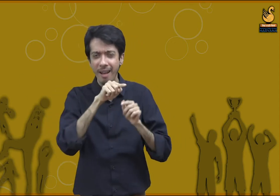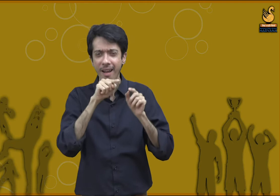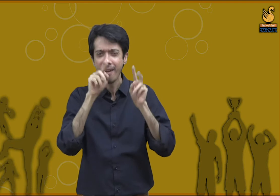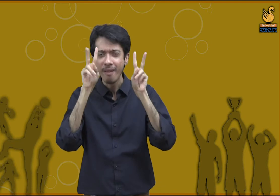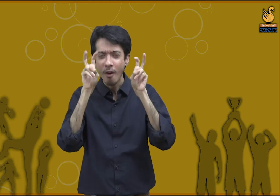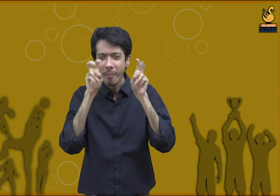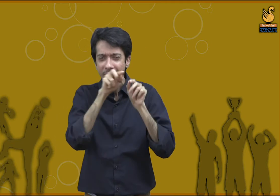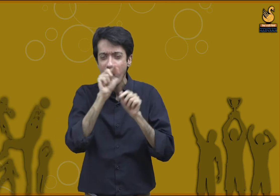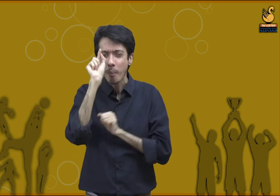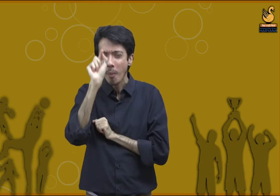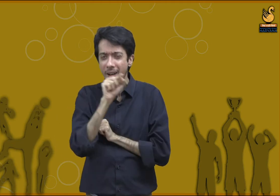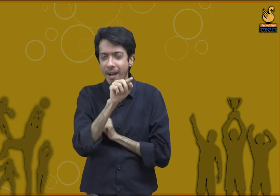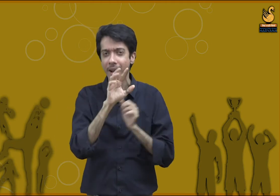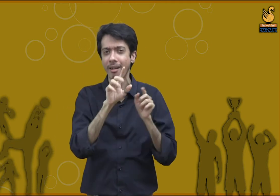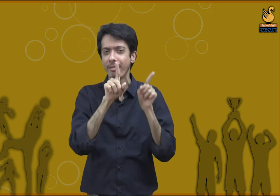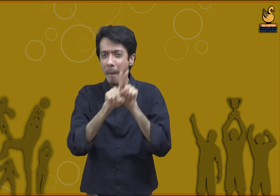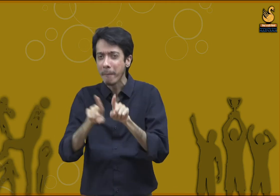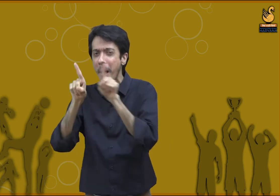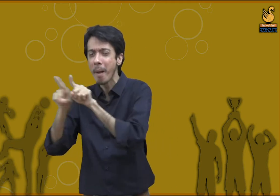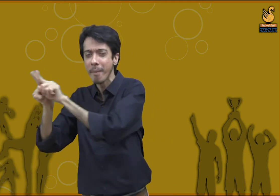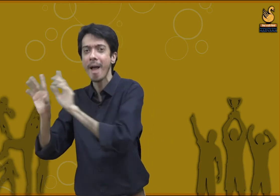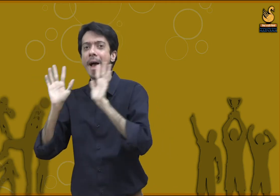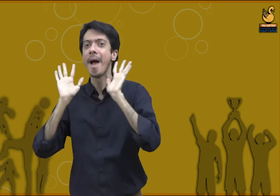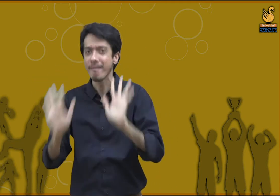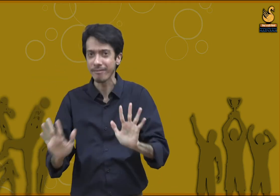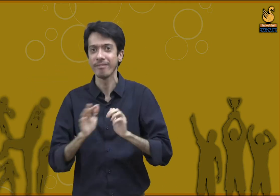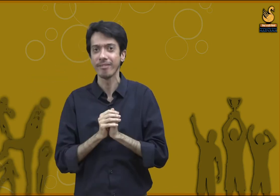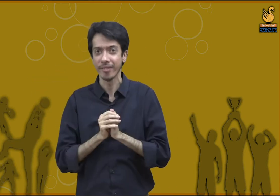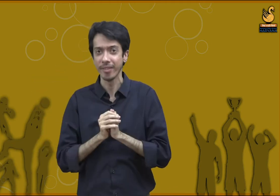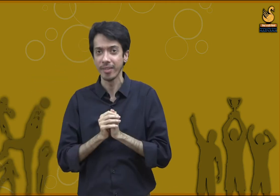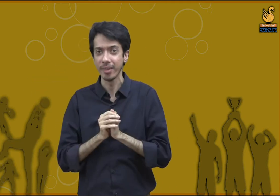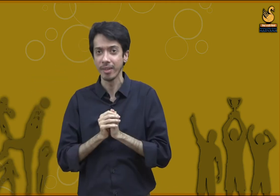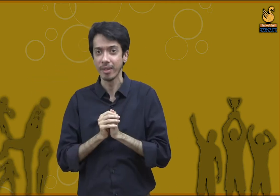The objectives stated by different experts are similar to each other